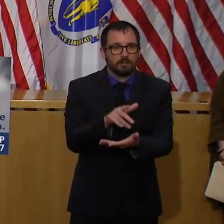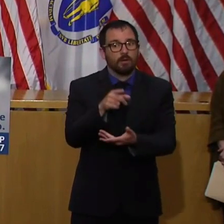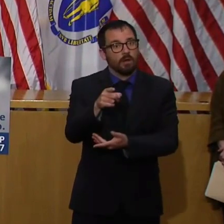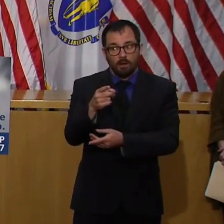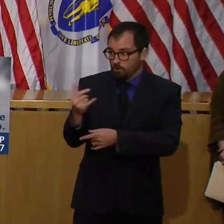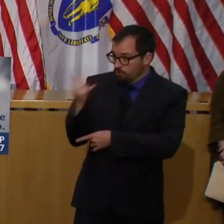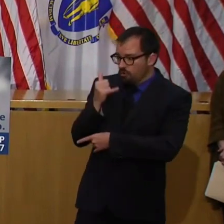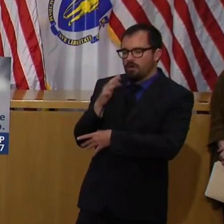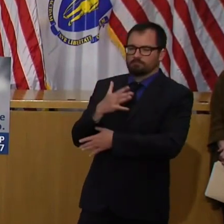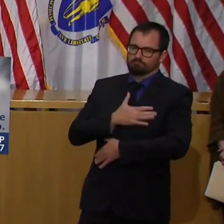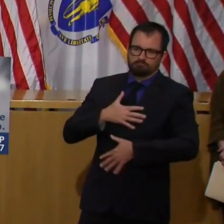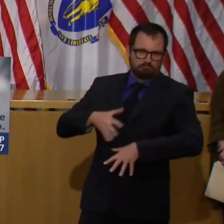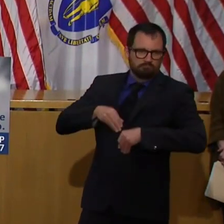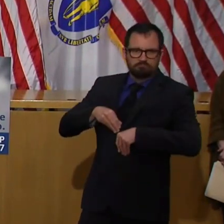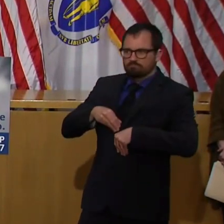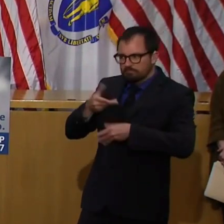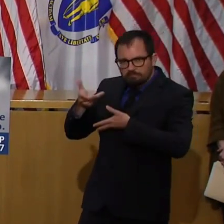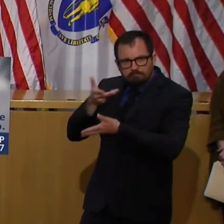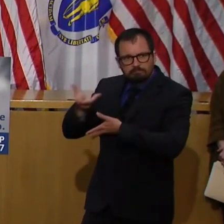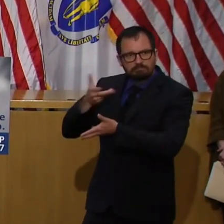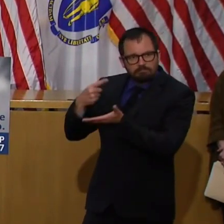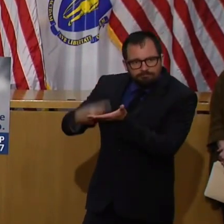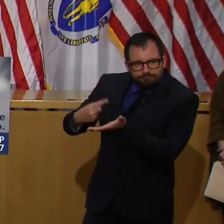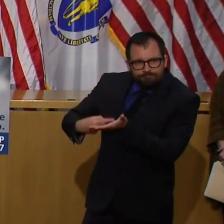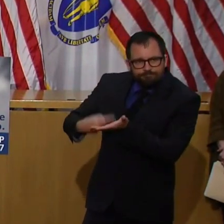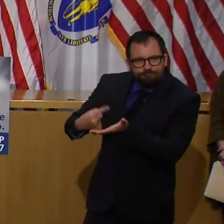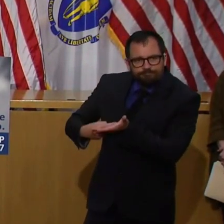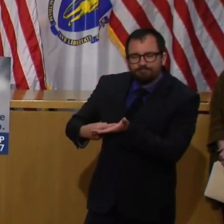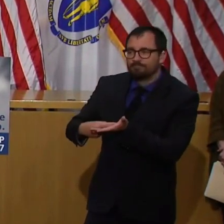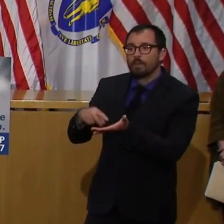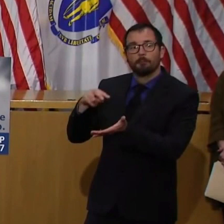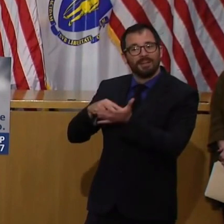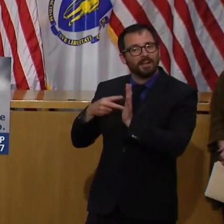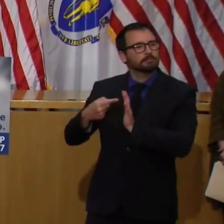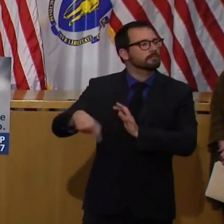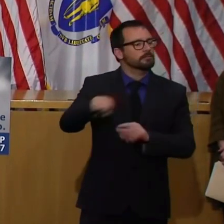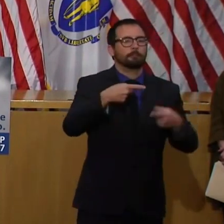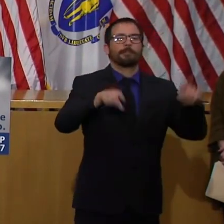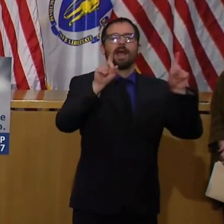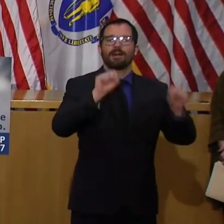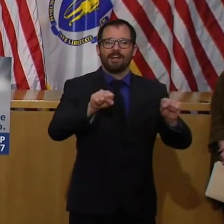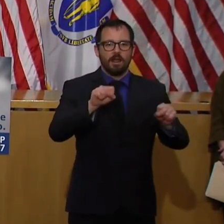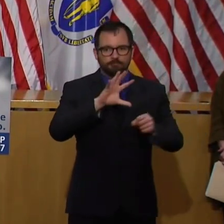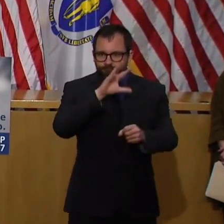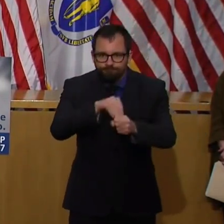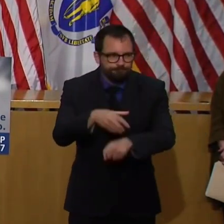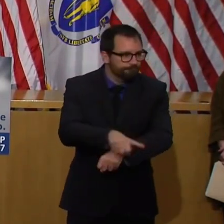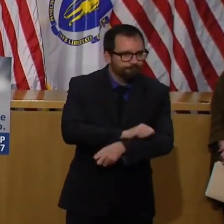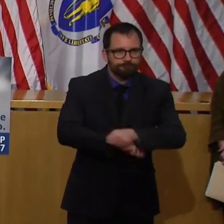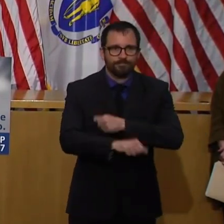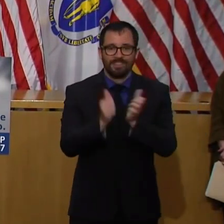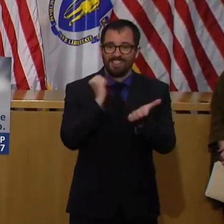COMMUNITY AND THE REST OF US BY REDUCING THE SPREAD OF THE VIRUS. THIS CALL IS YOUR CHANCE TO